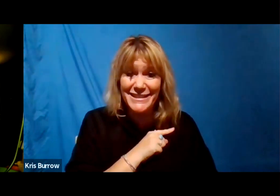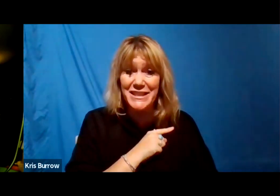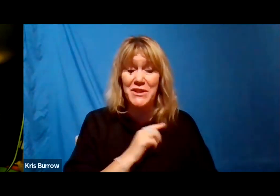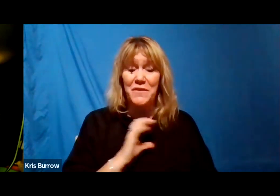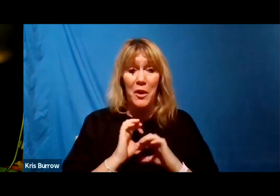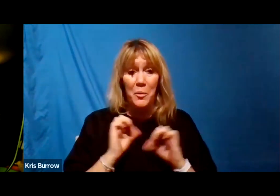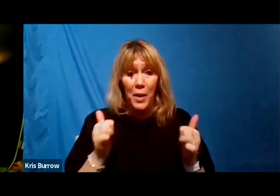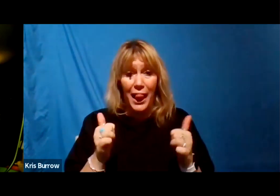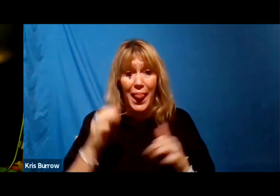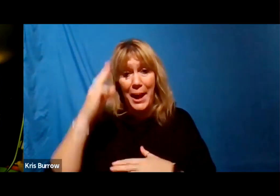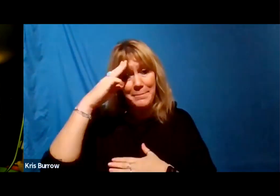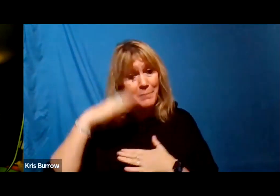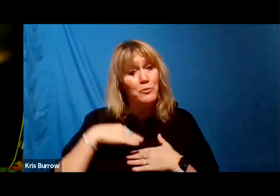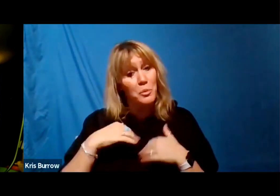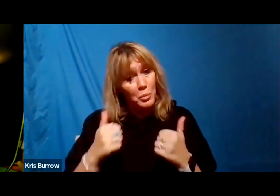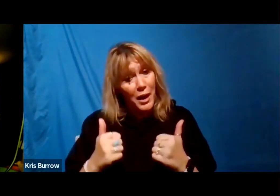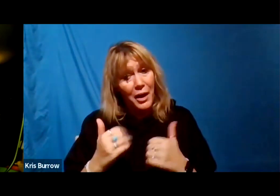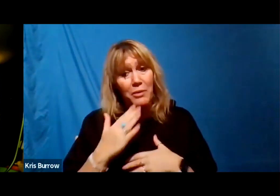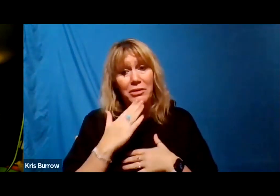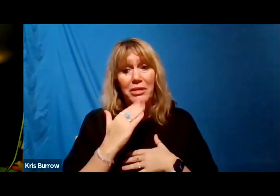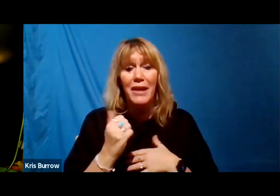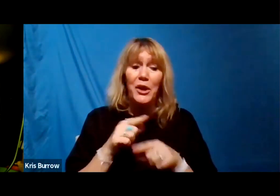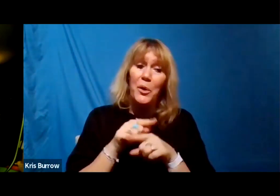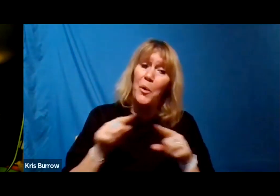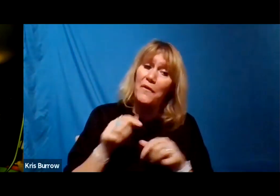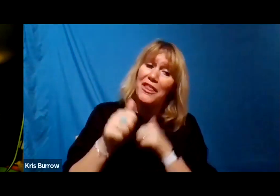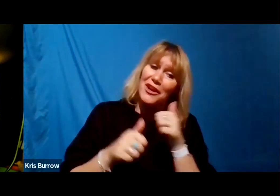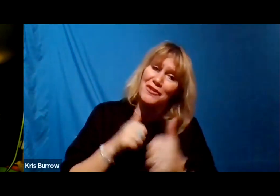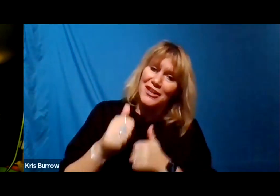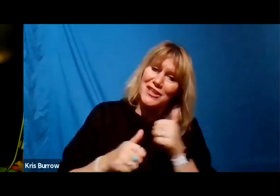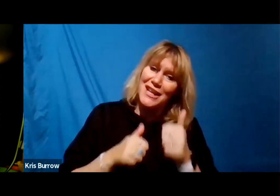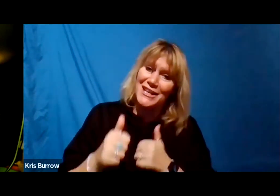what's you get for rewriting your own song.